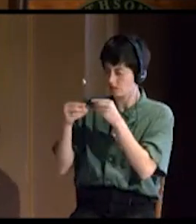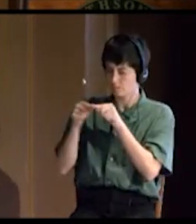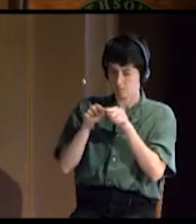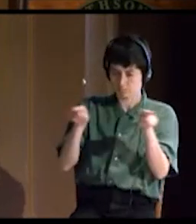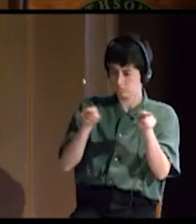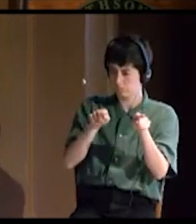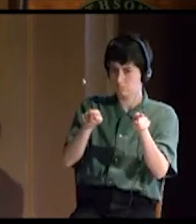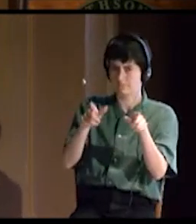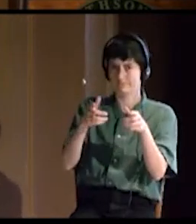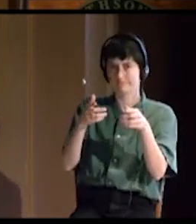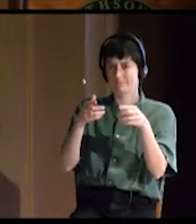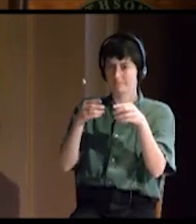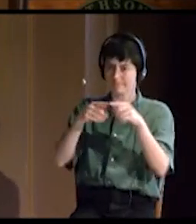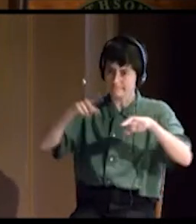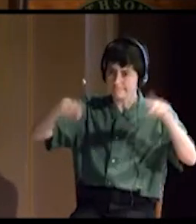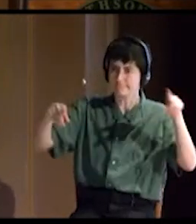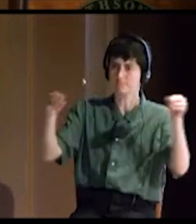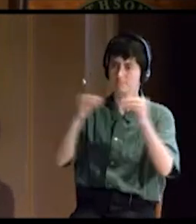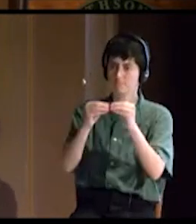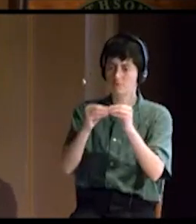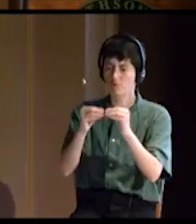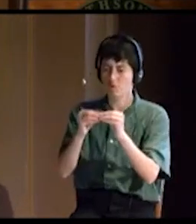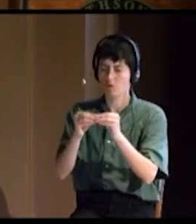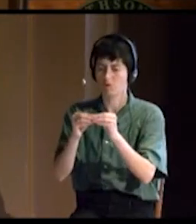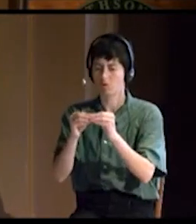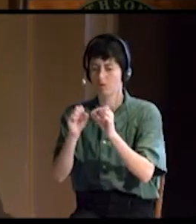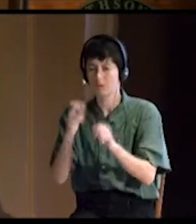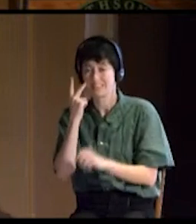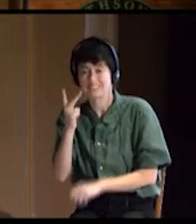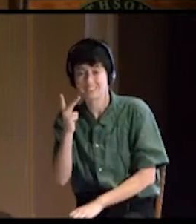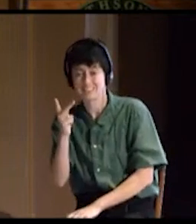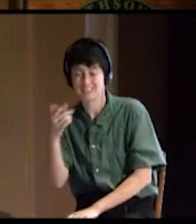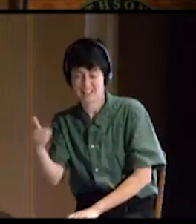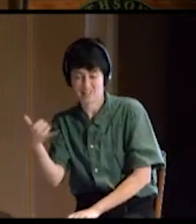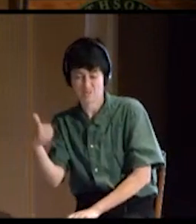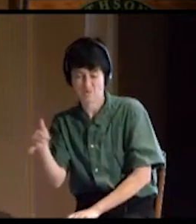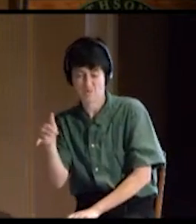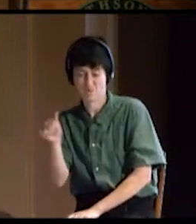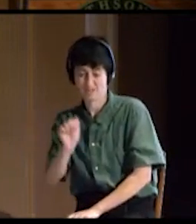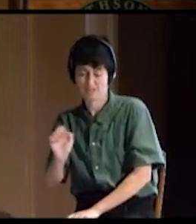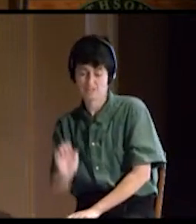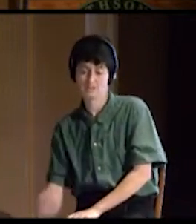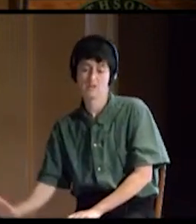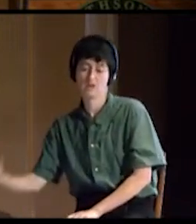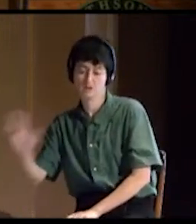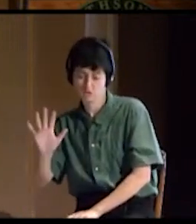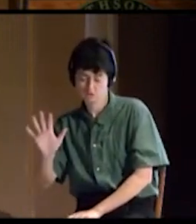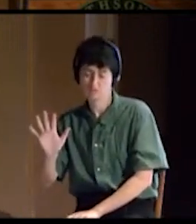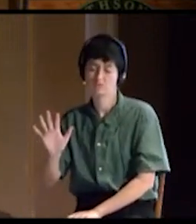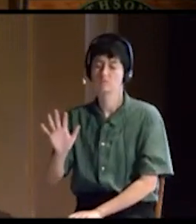of east Asia, shown in yellow, as well as in tropical regions of South and Central America, shown in red and blue